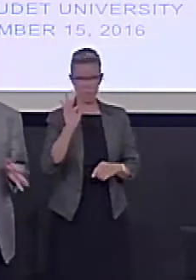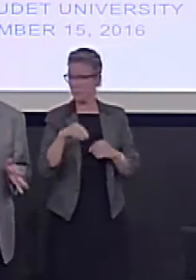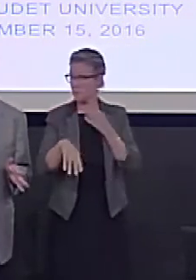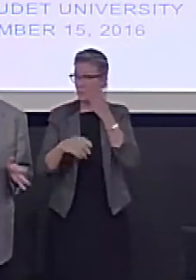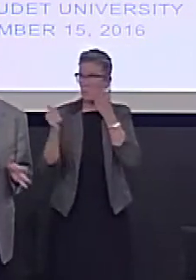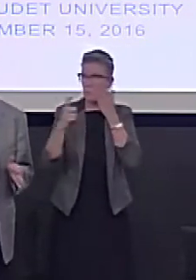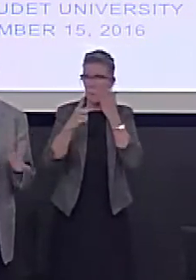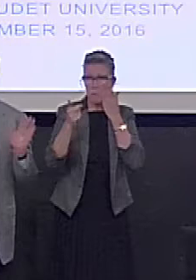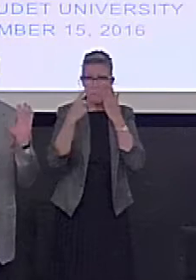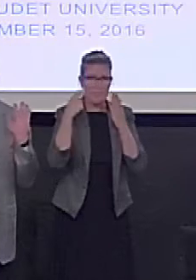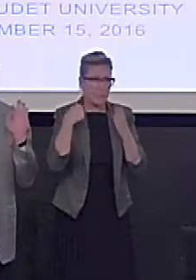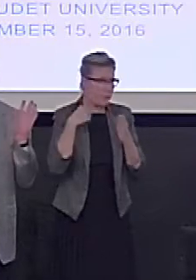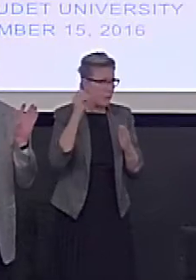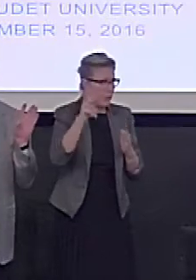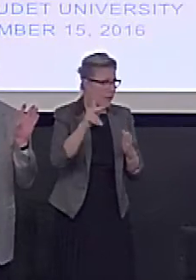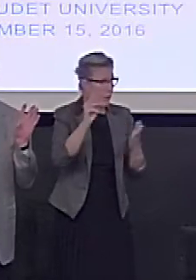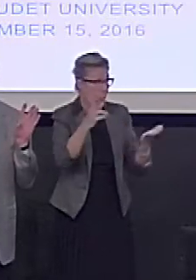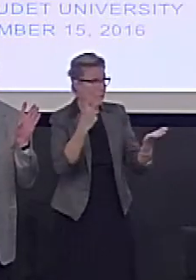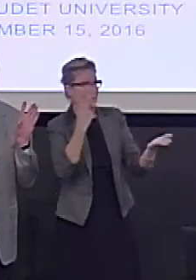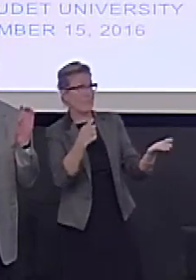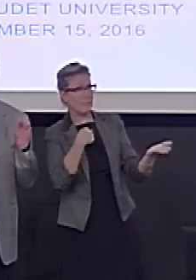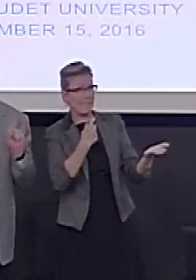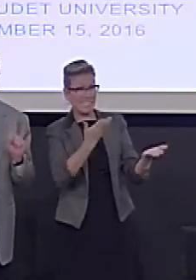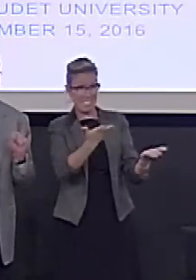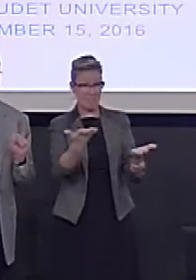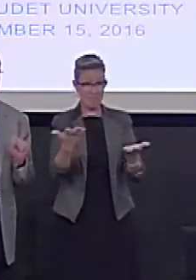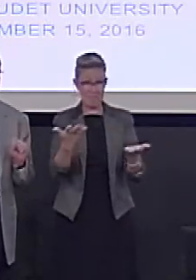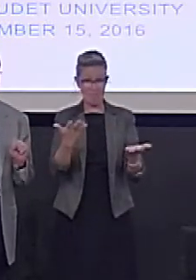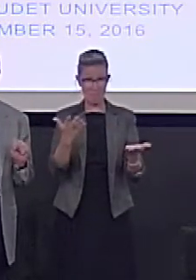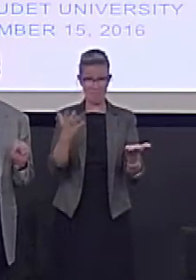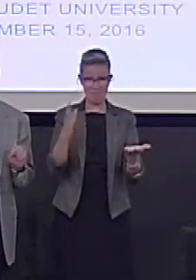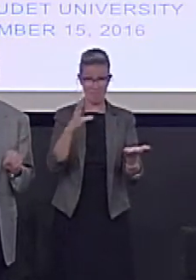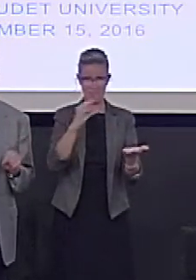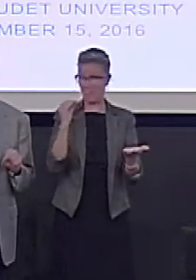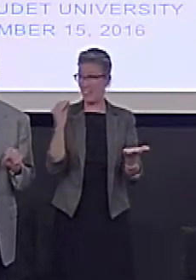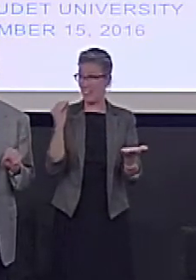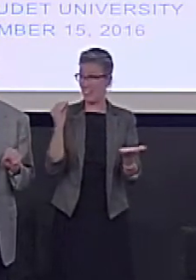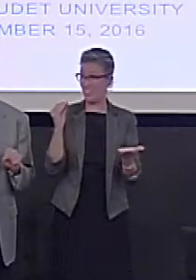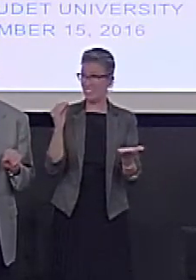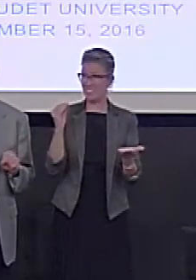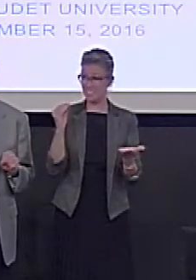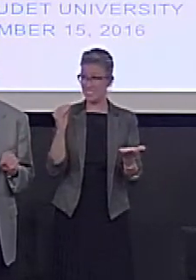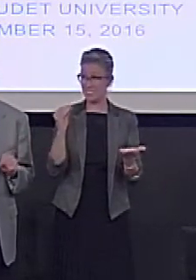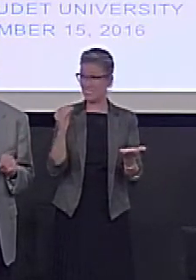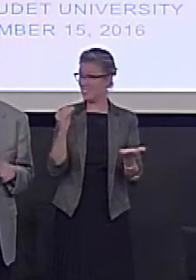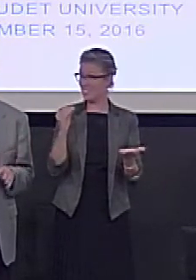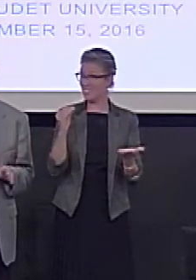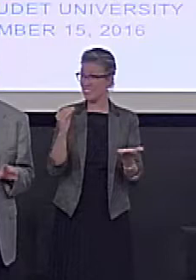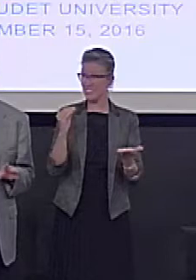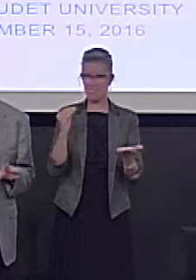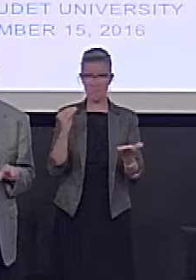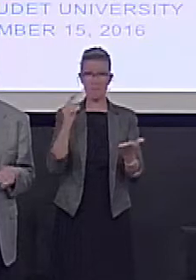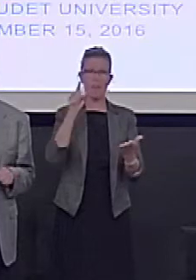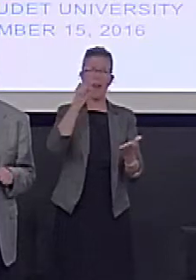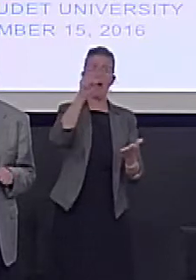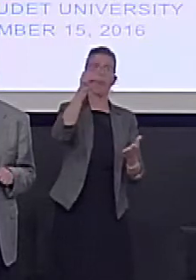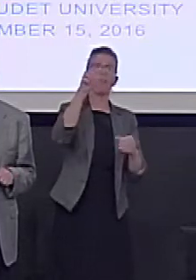Can everybody hear me or see me? And out there in the studio audience, as well I hope.